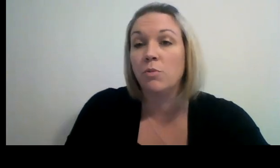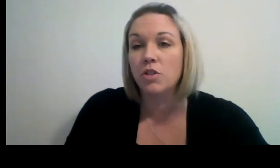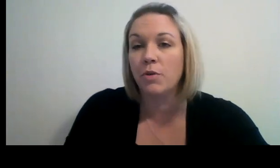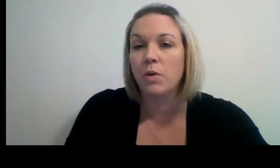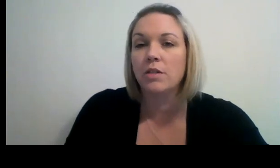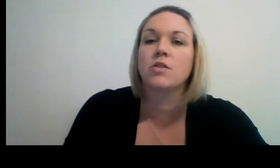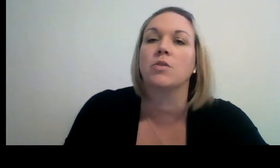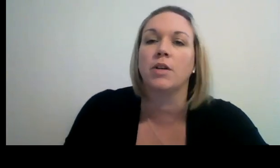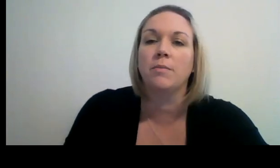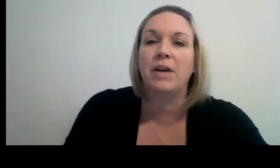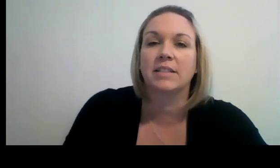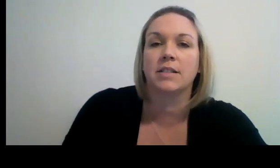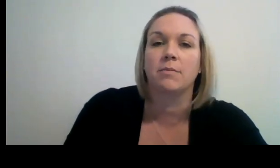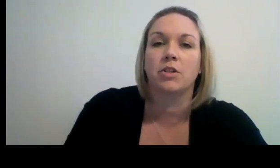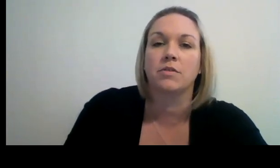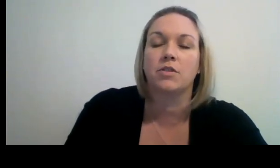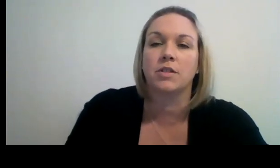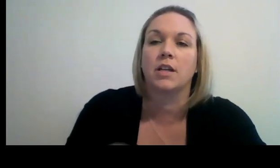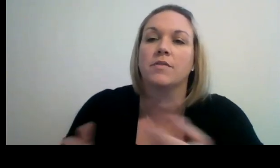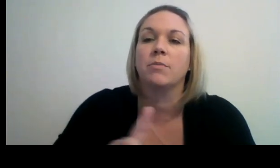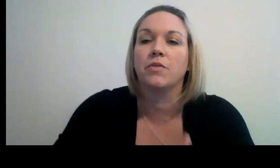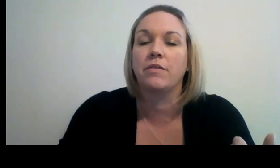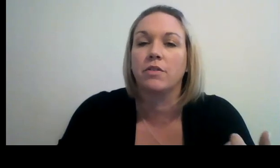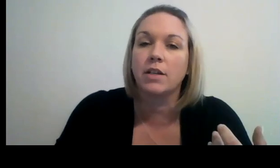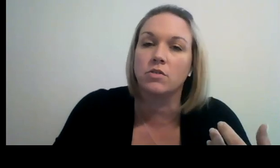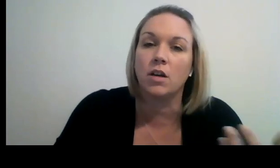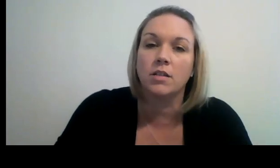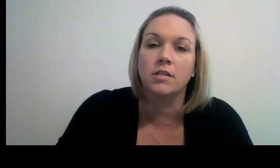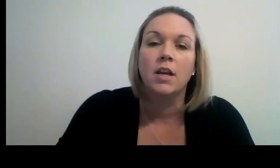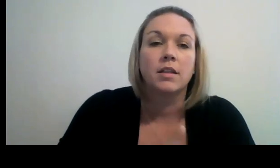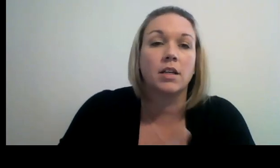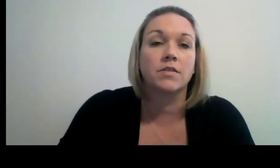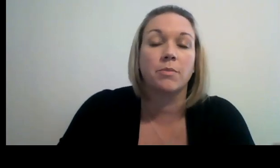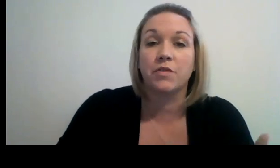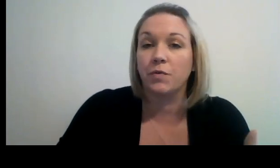multiple words so go ahead and practice some of those. Just think of some of your favorite restaurants, think of some of your